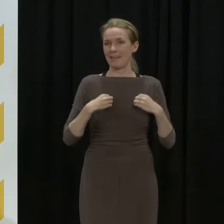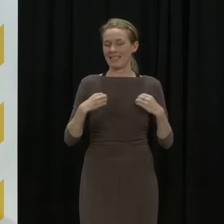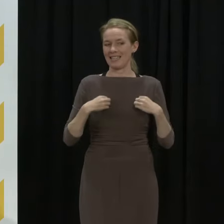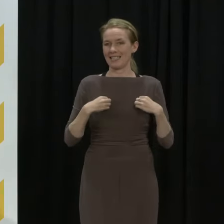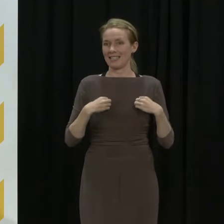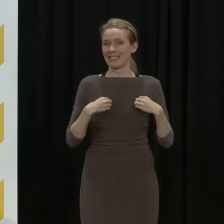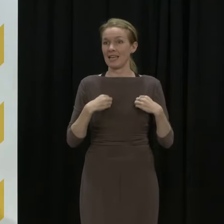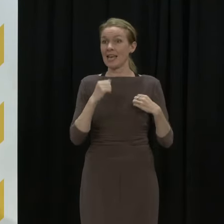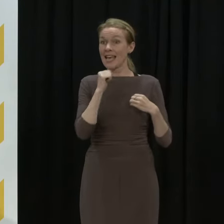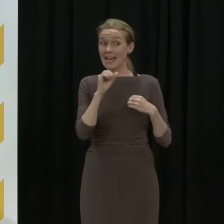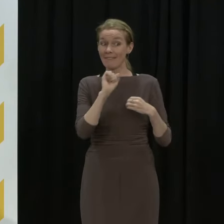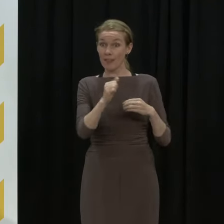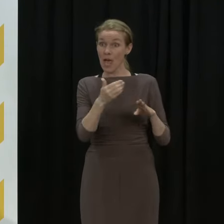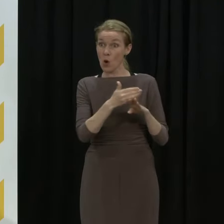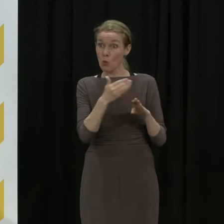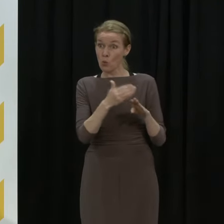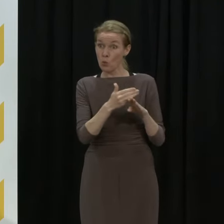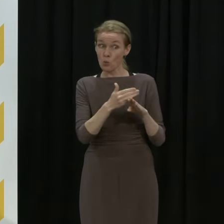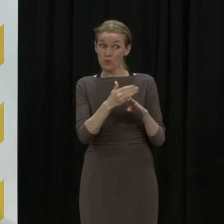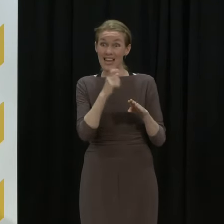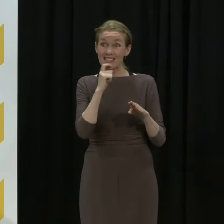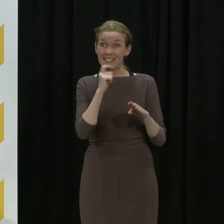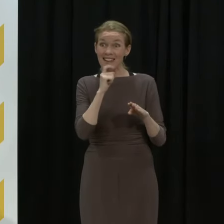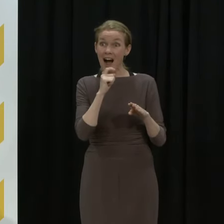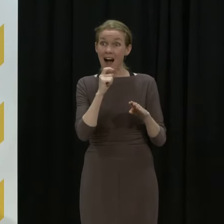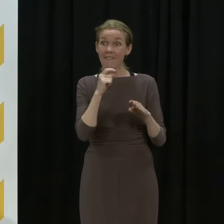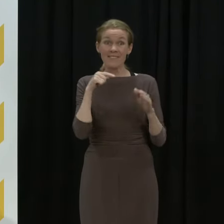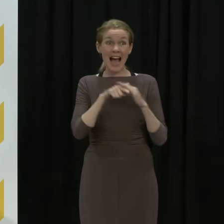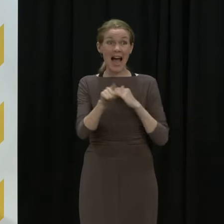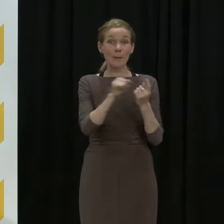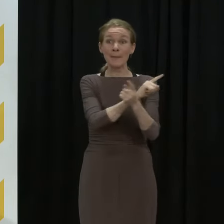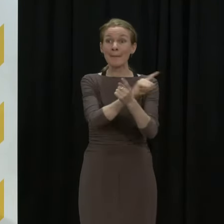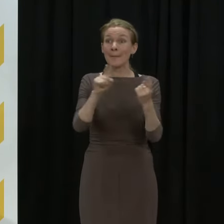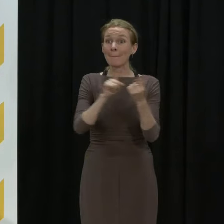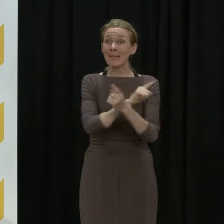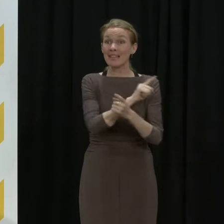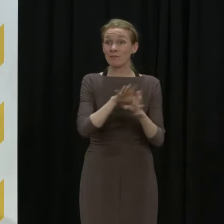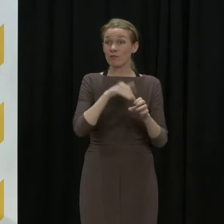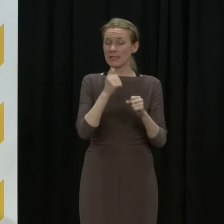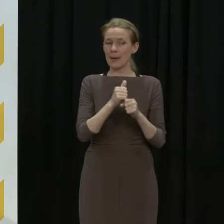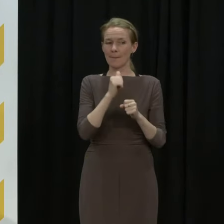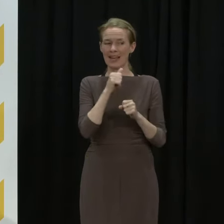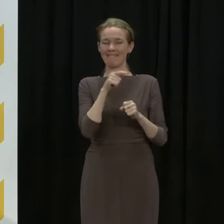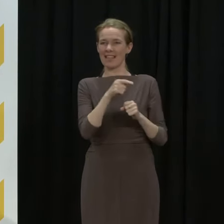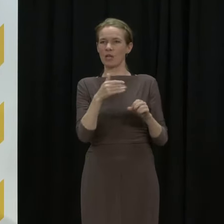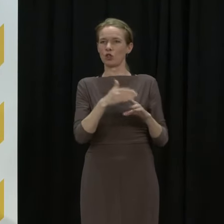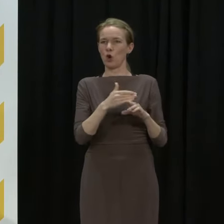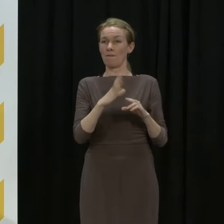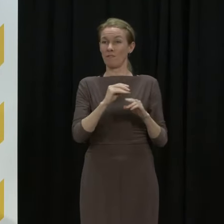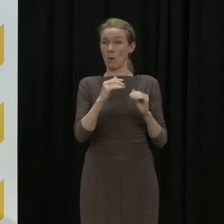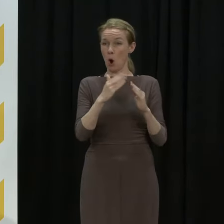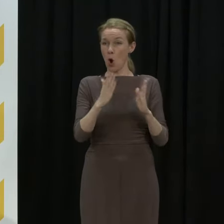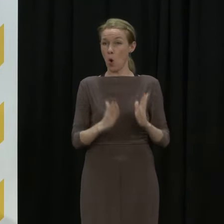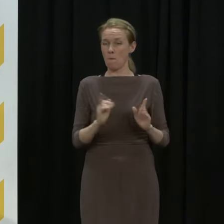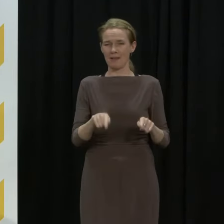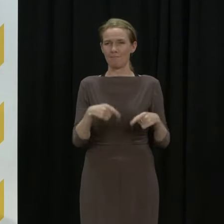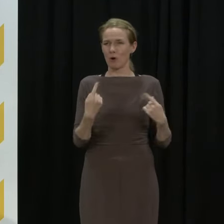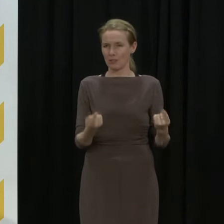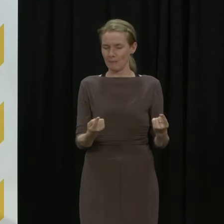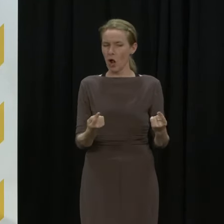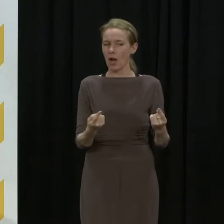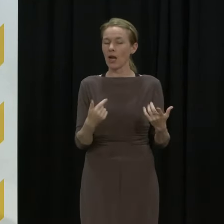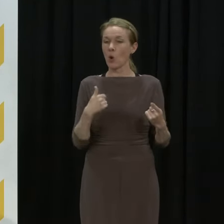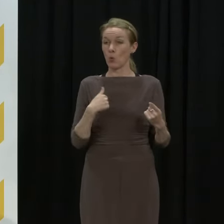businesses, nonclinical